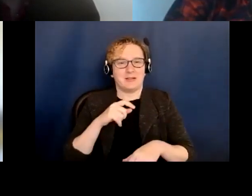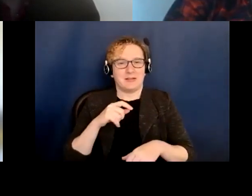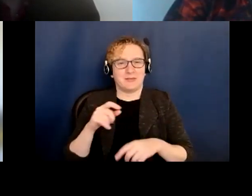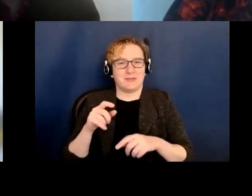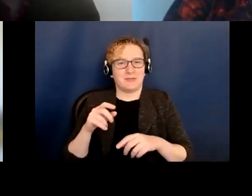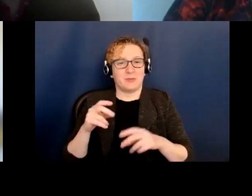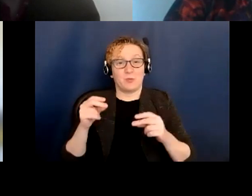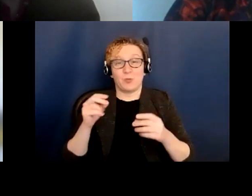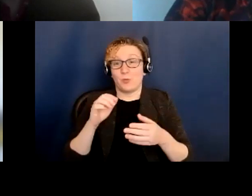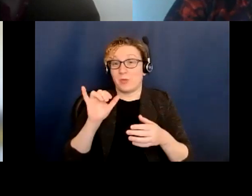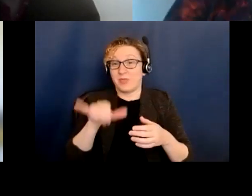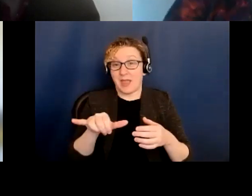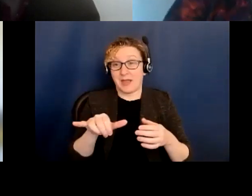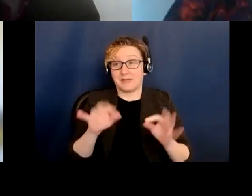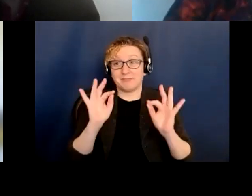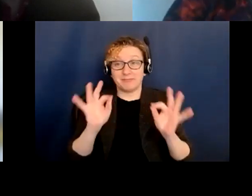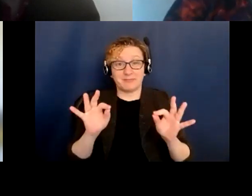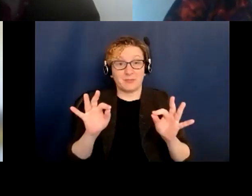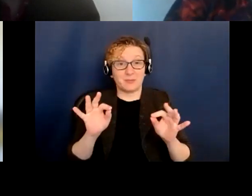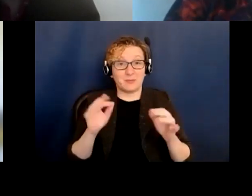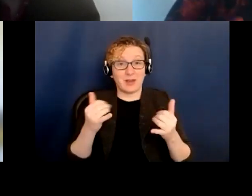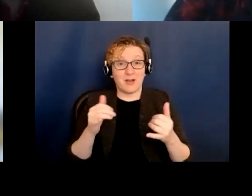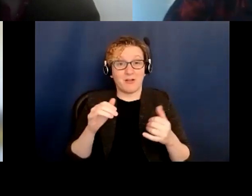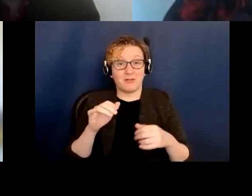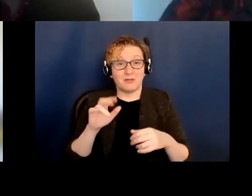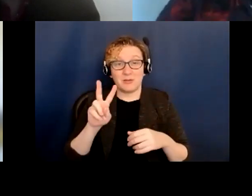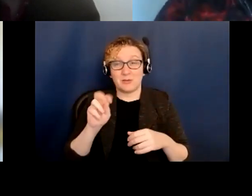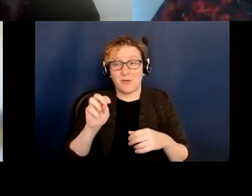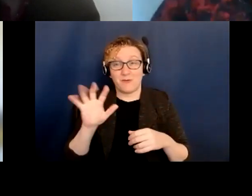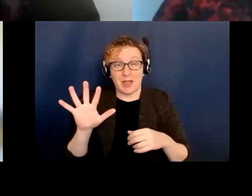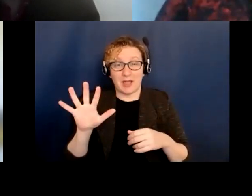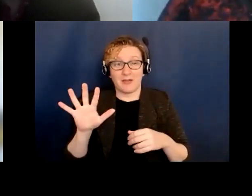With that, we are now at five after the hour so everyone can go ahead and get a drink,